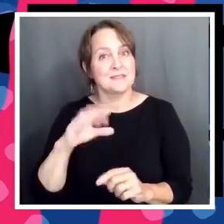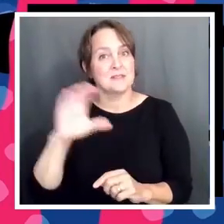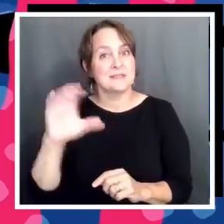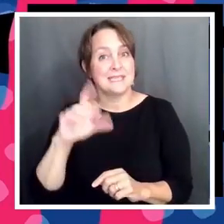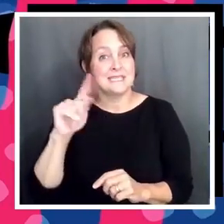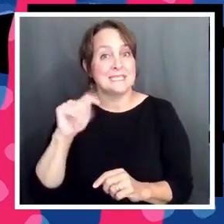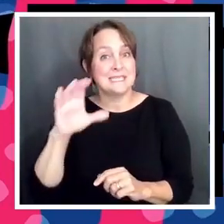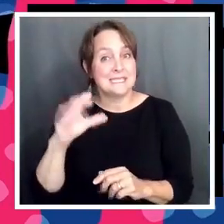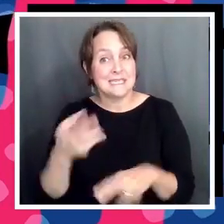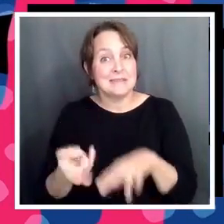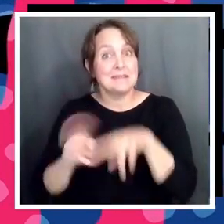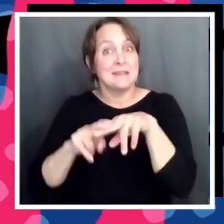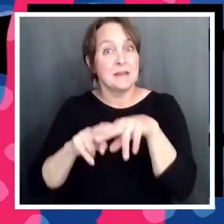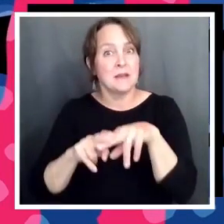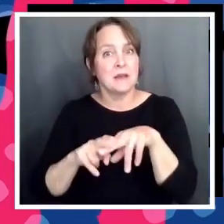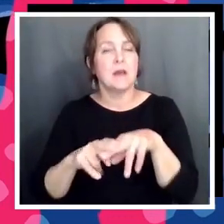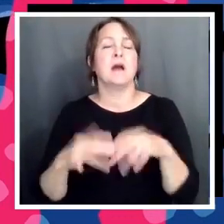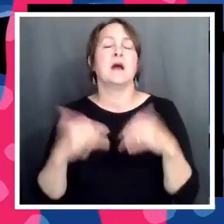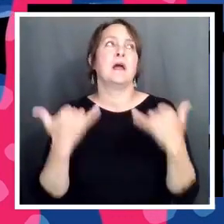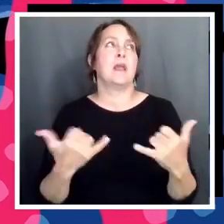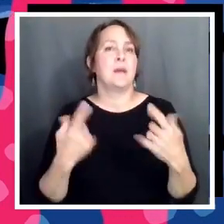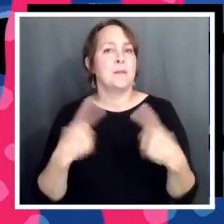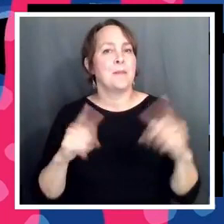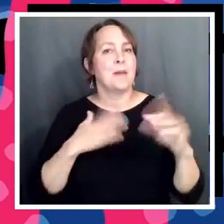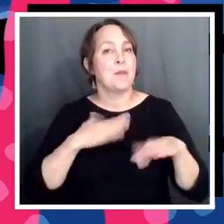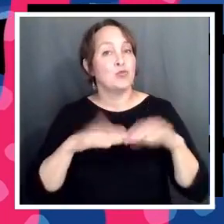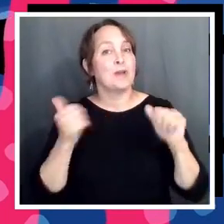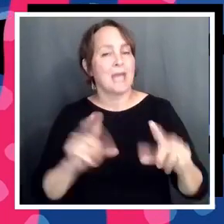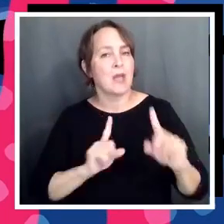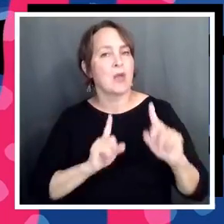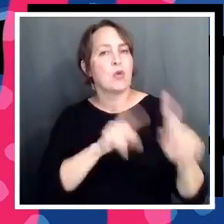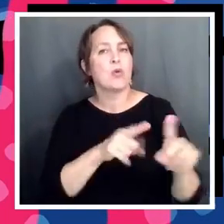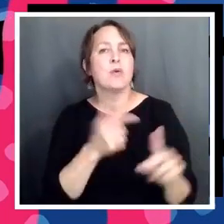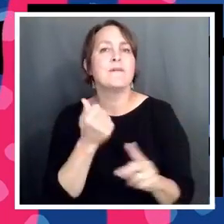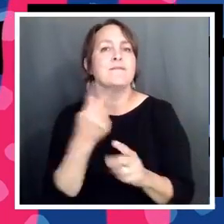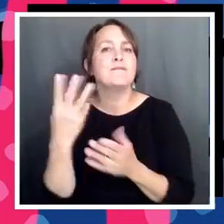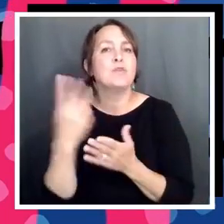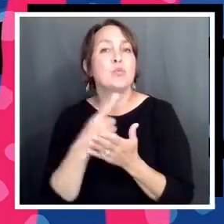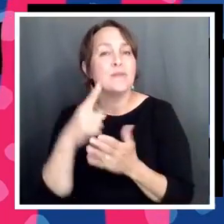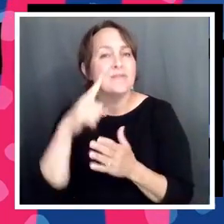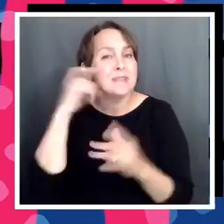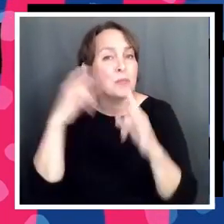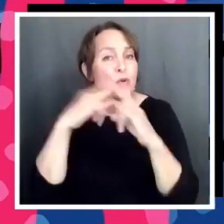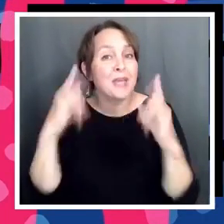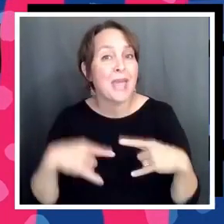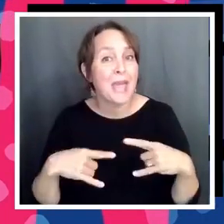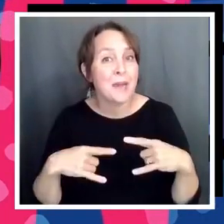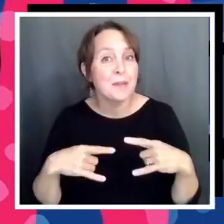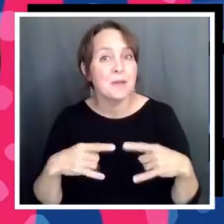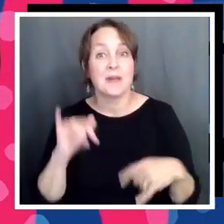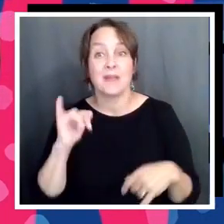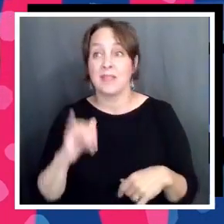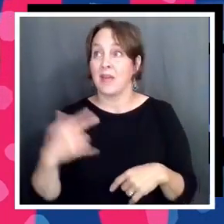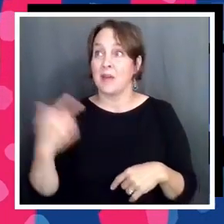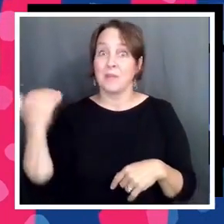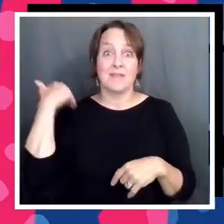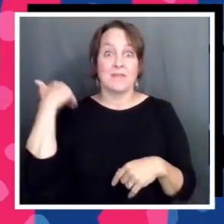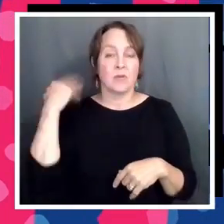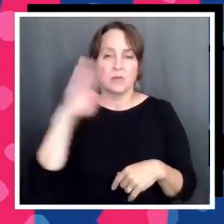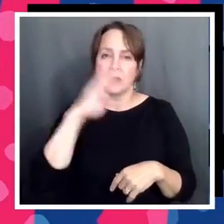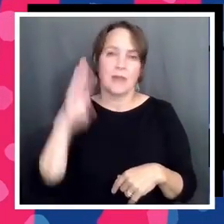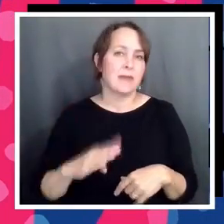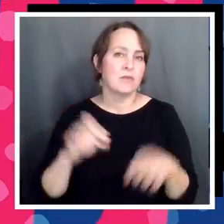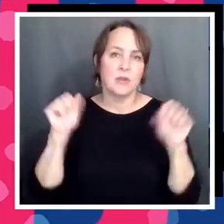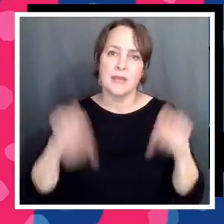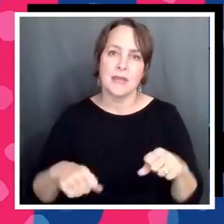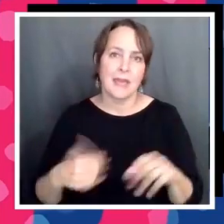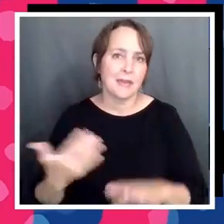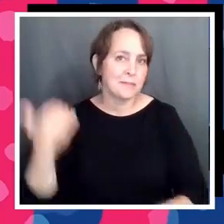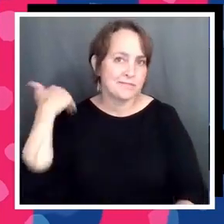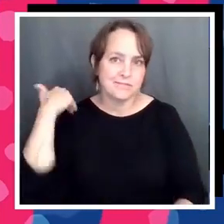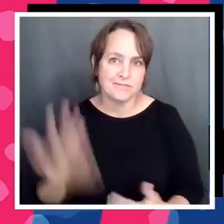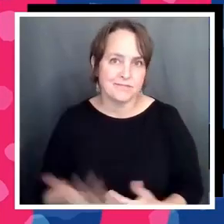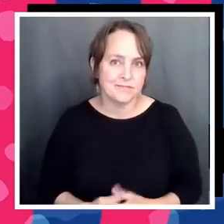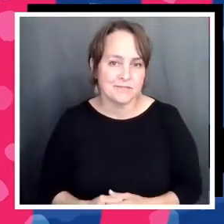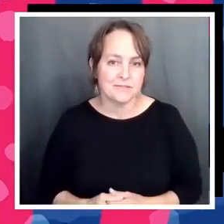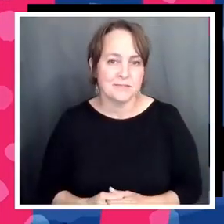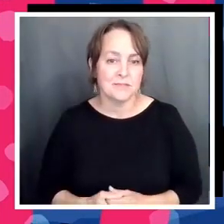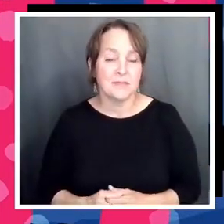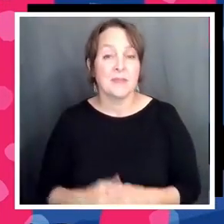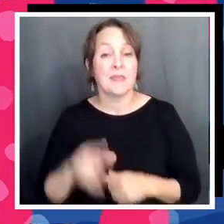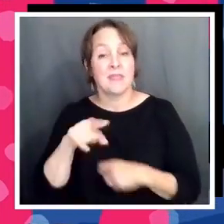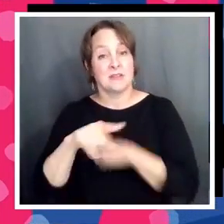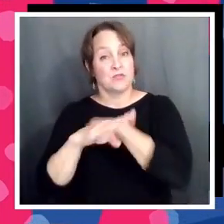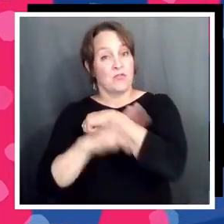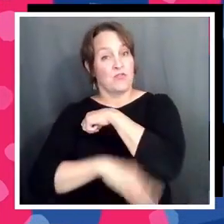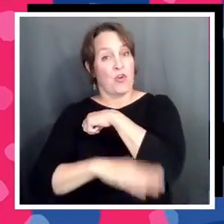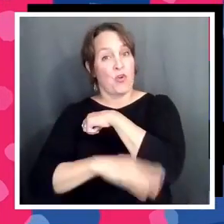JUST THIS YEAR, BECAUSE OF THE